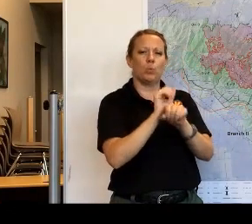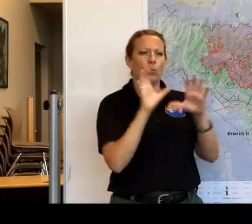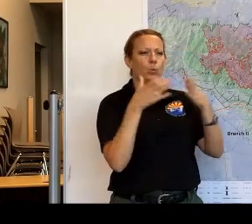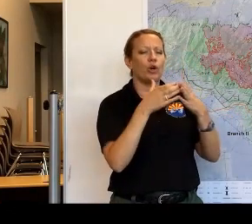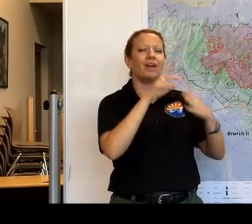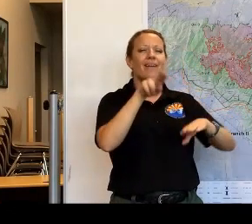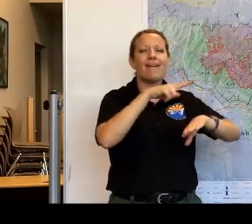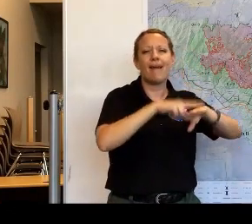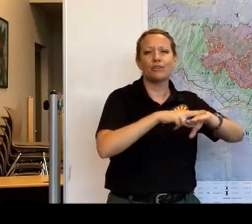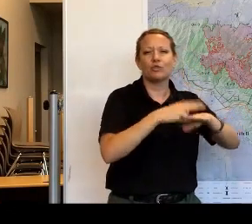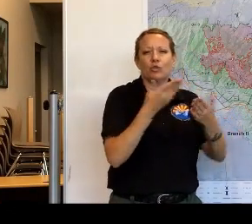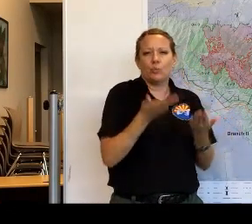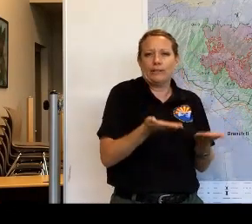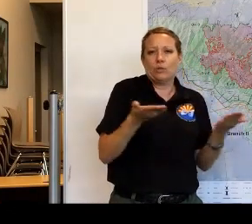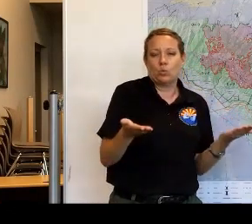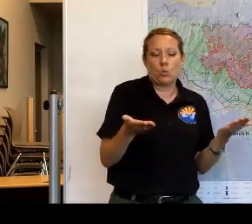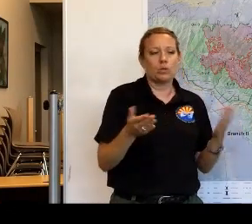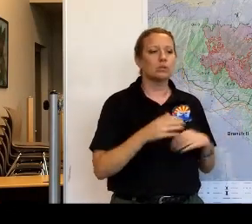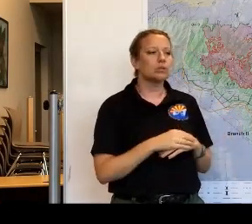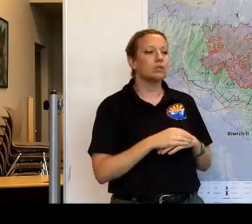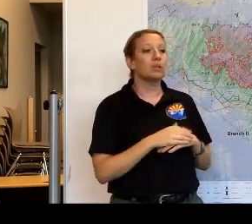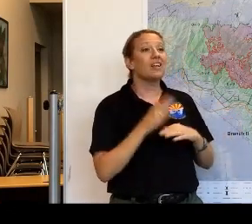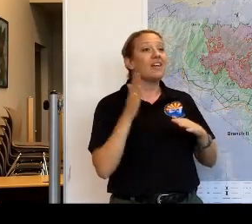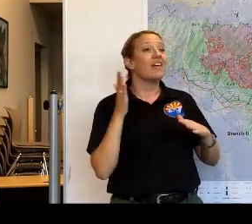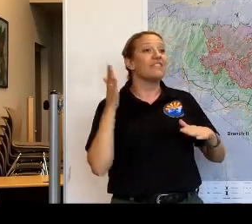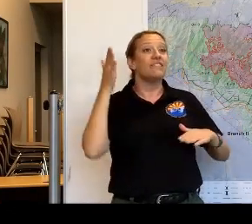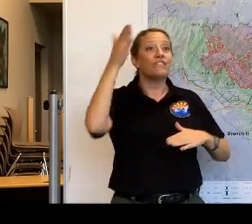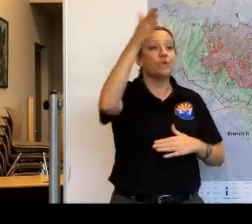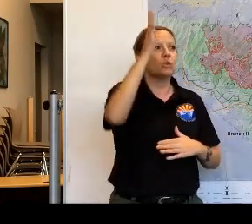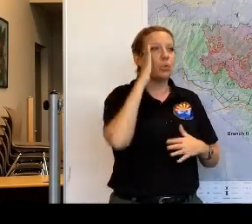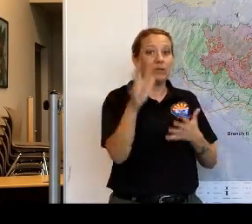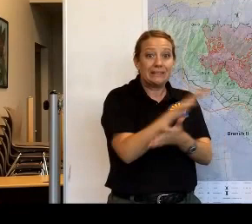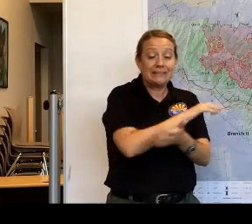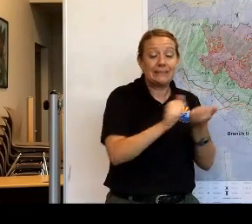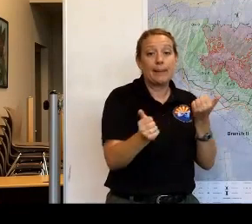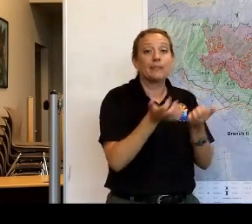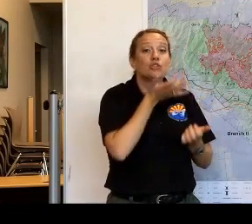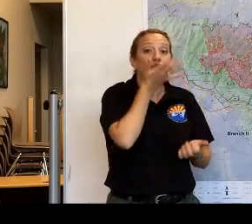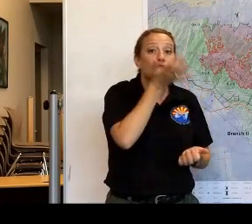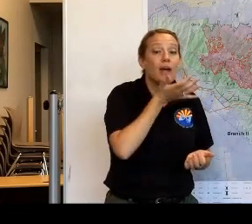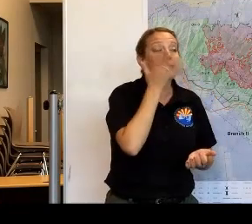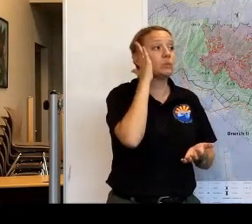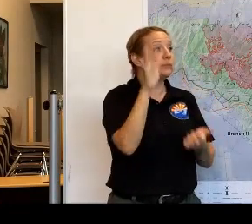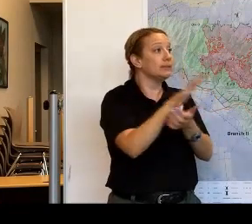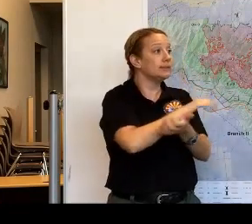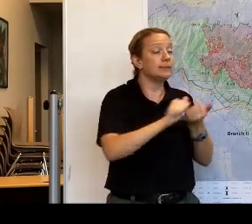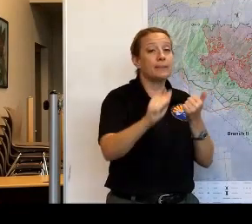what the fires going to do in the long term to the vegetation and if that's the